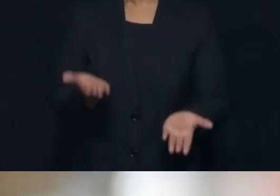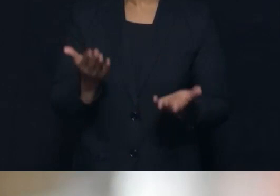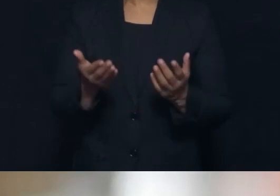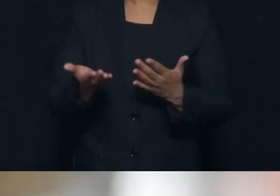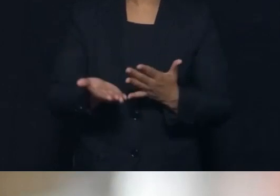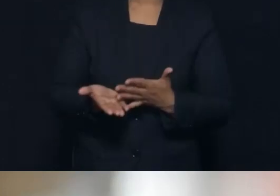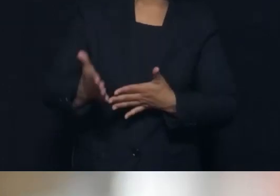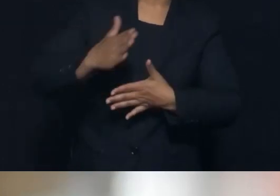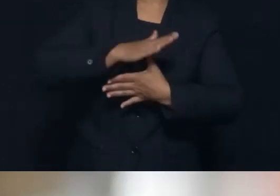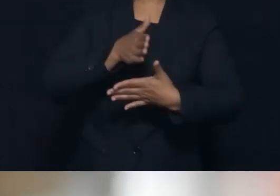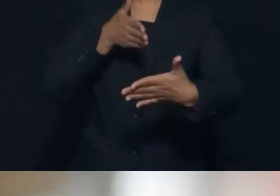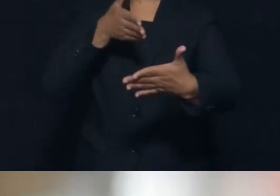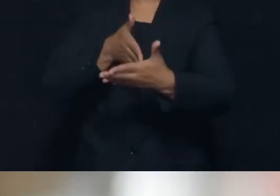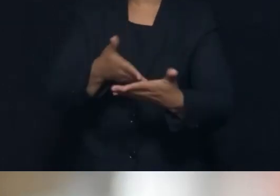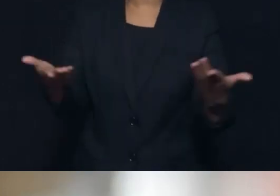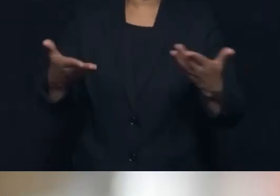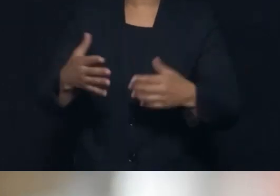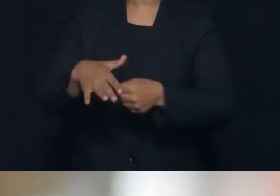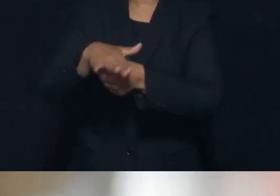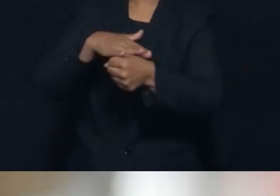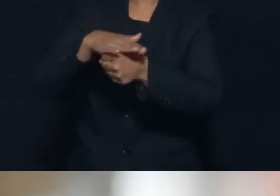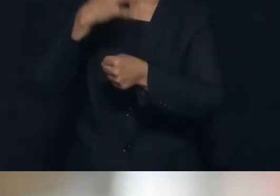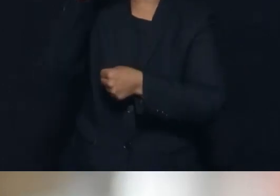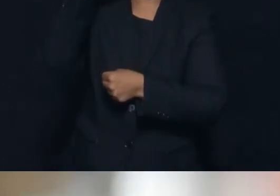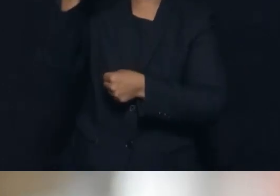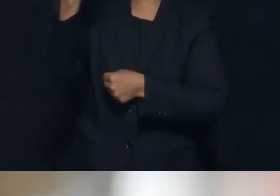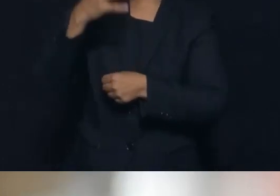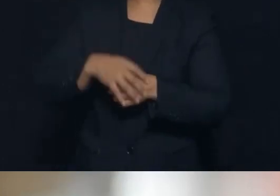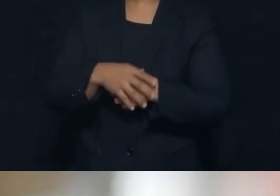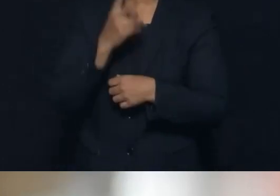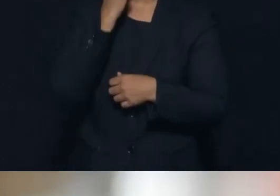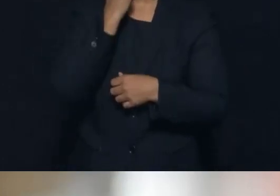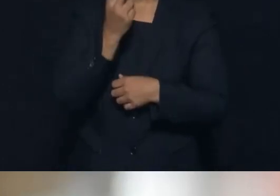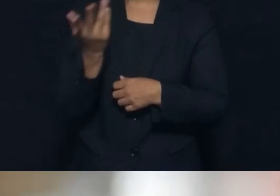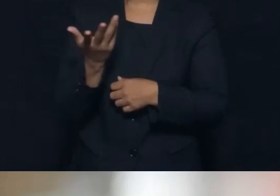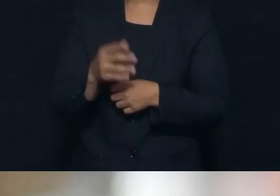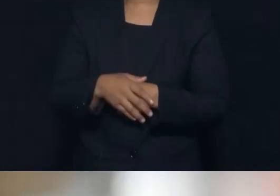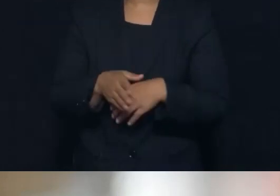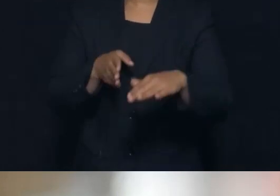The money from the European Union are applied at the national level. Respectful of the accessibility.